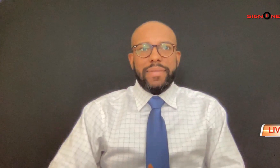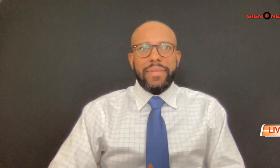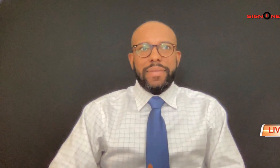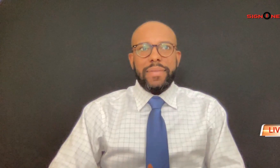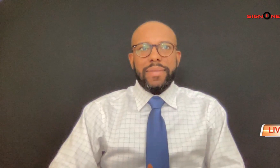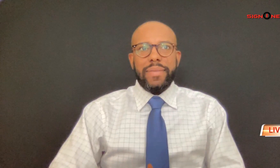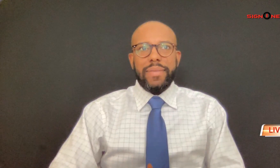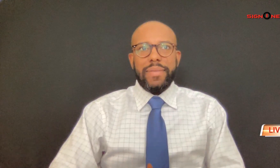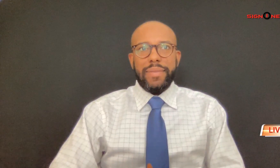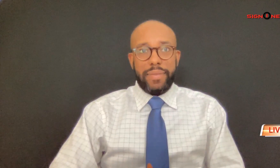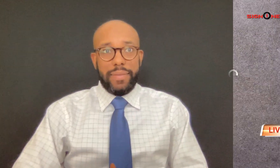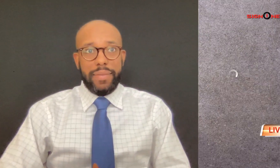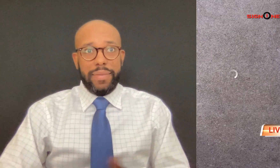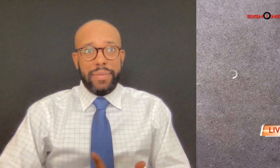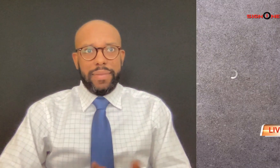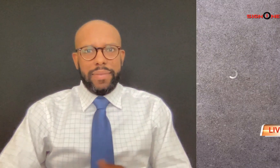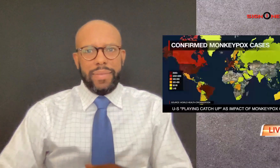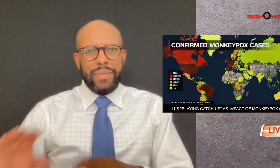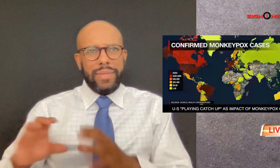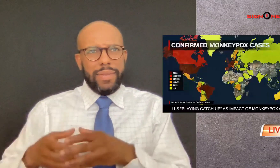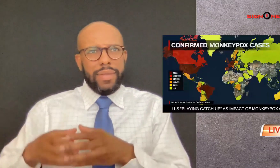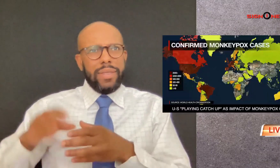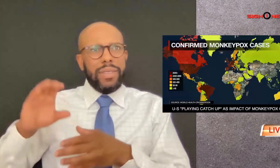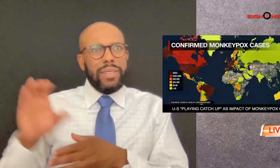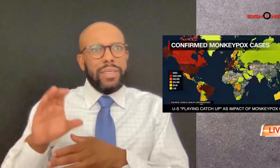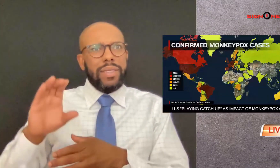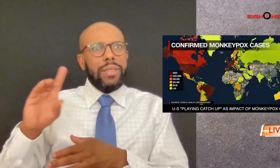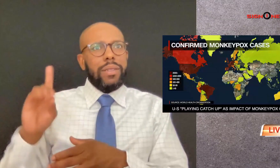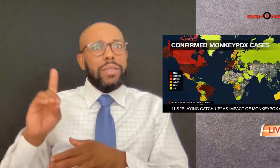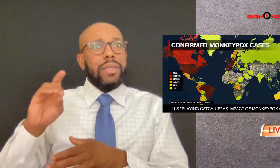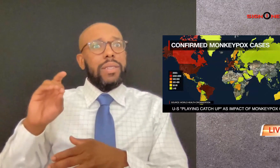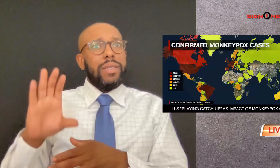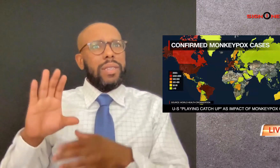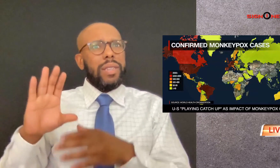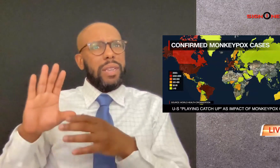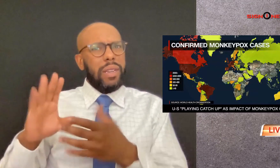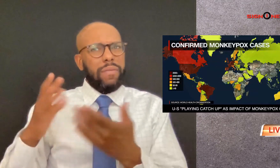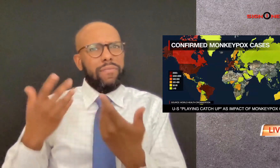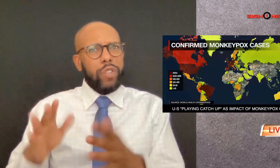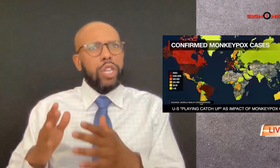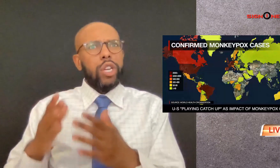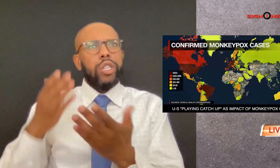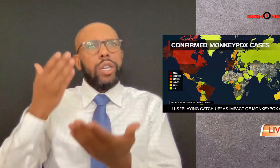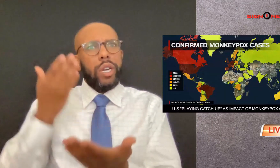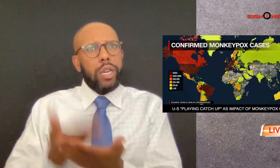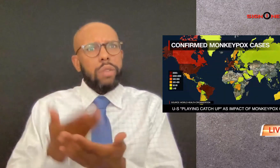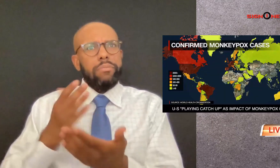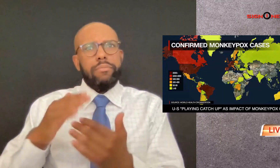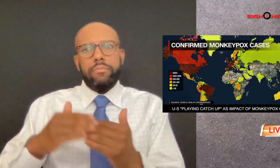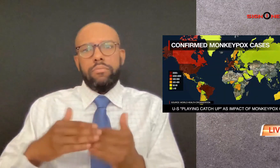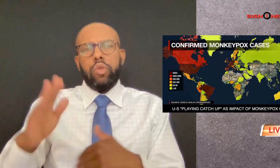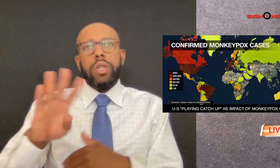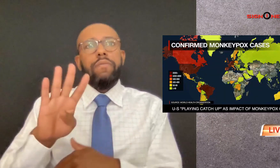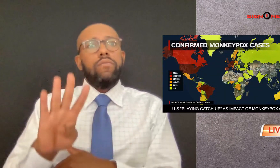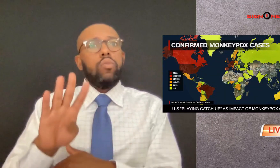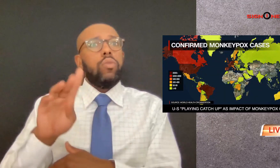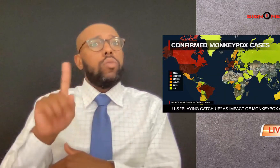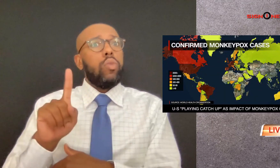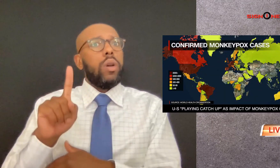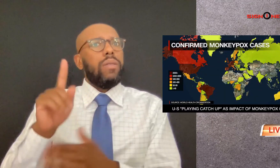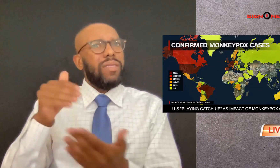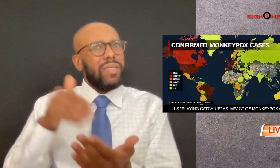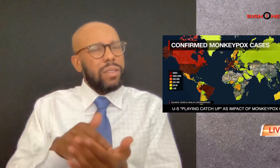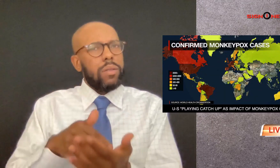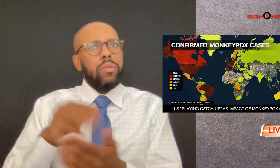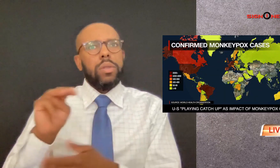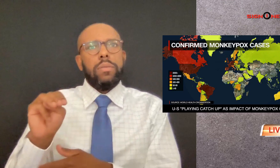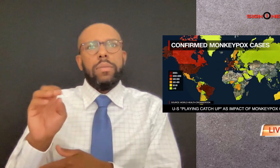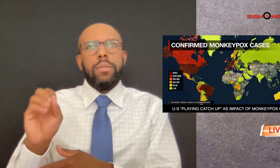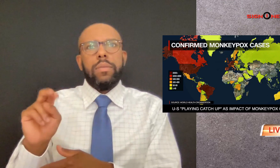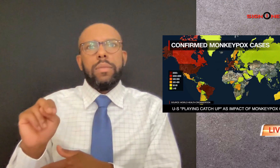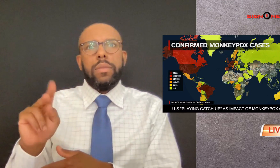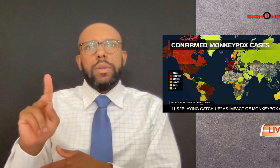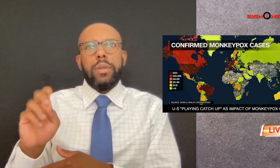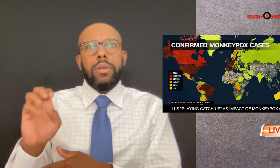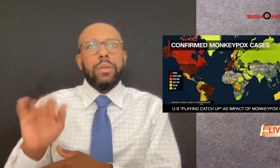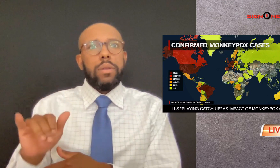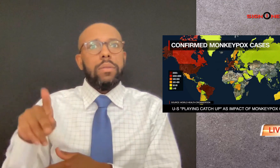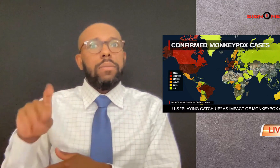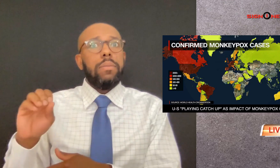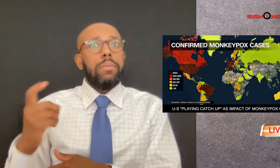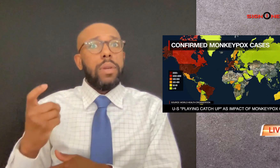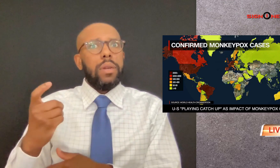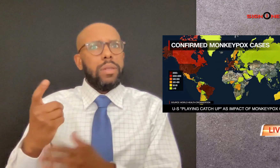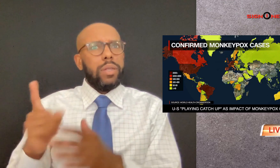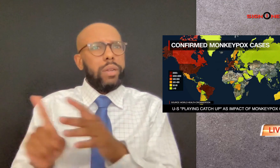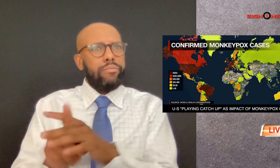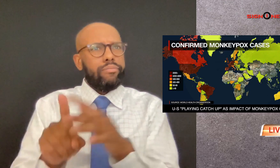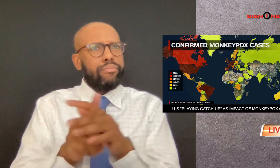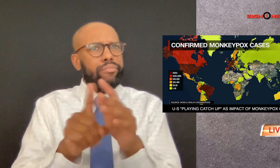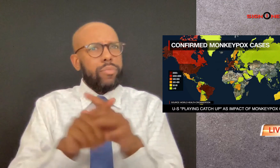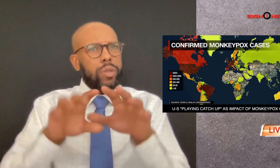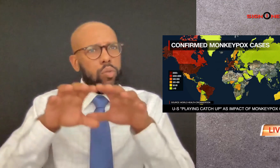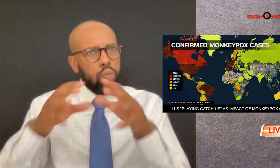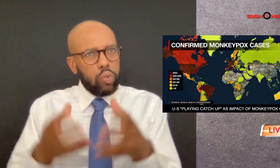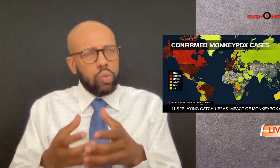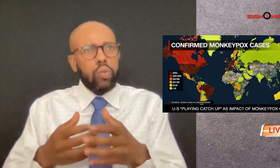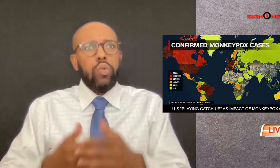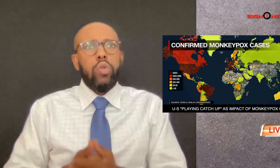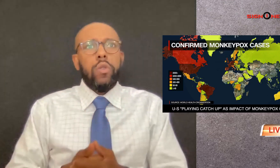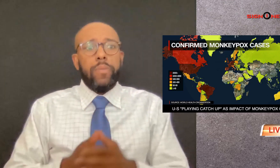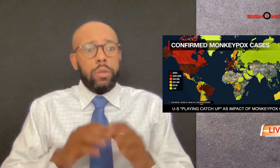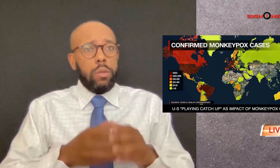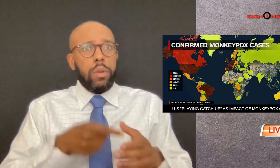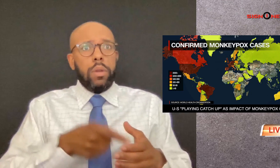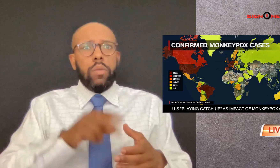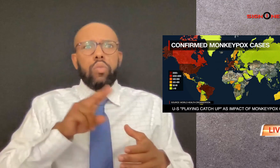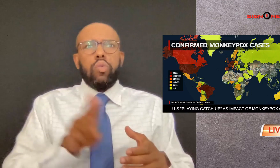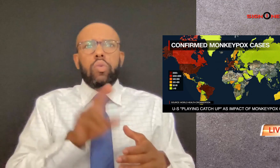we may add it at the bottom of the screen The CDC says more than 41,000 monkeypox cases